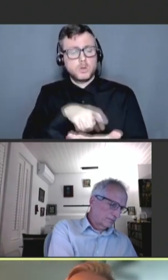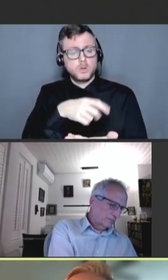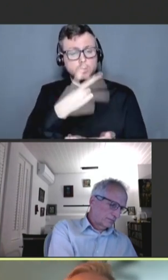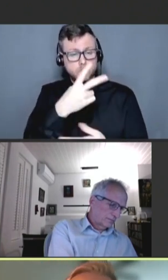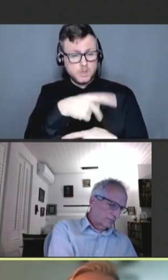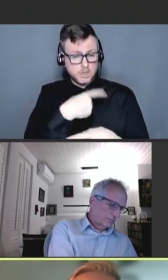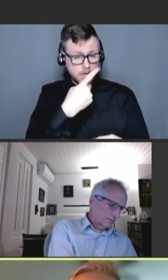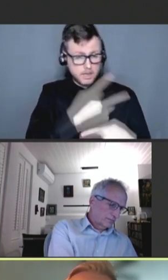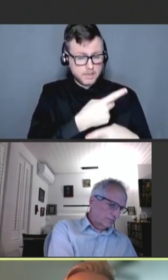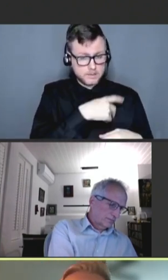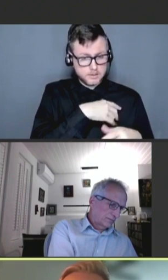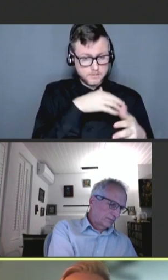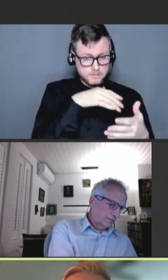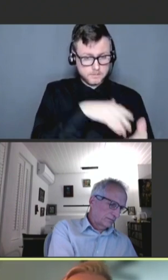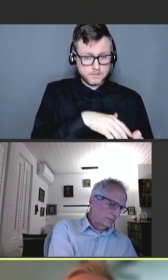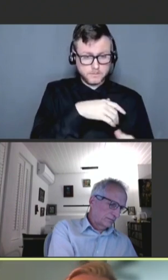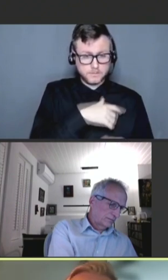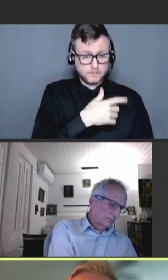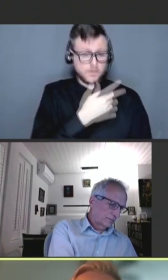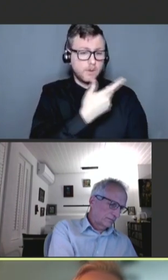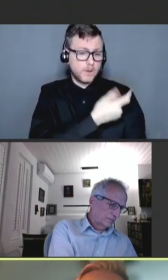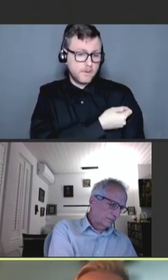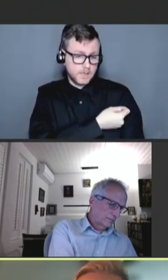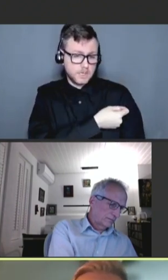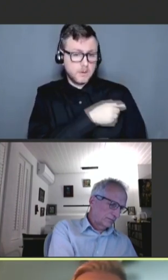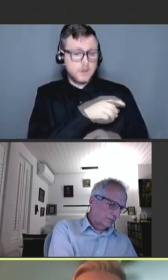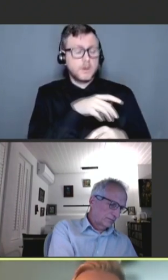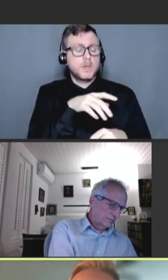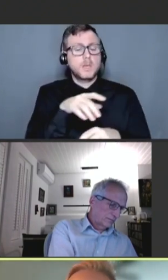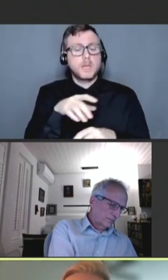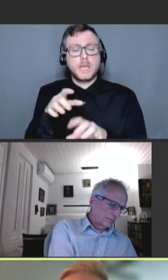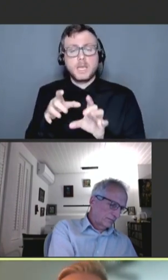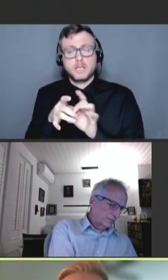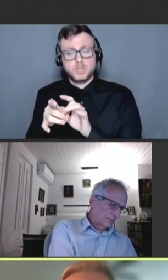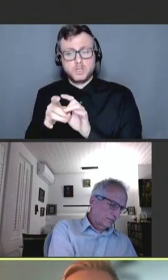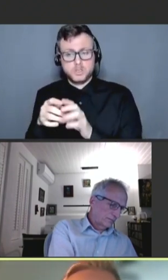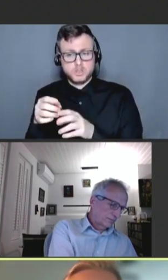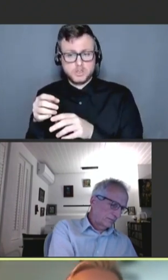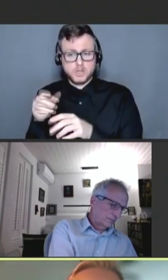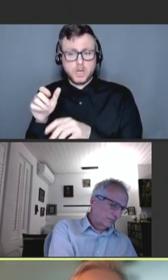between vaccination and acute infection. One was studies investigating the development of